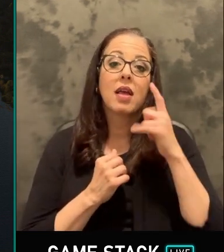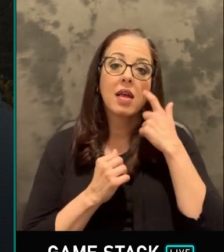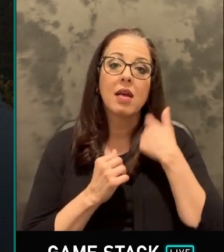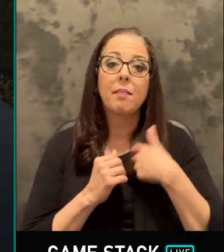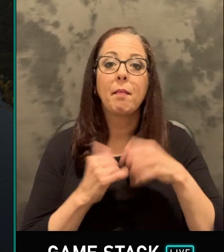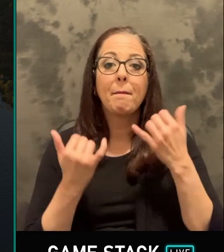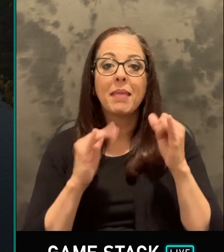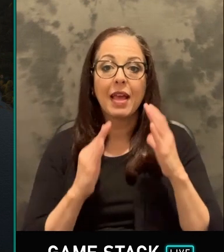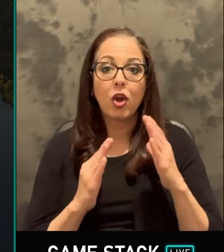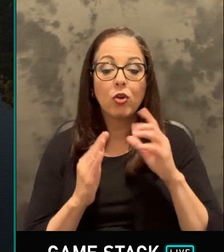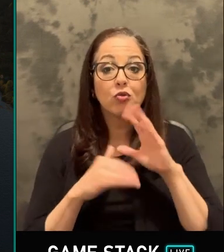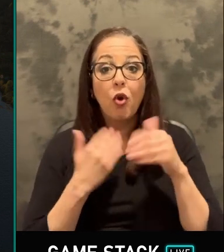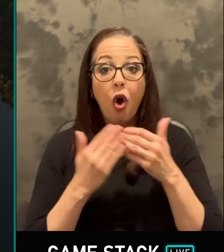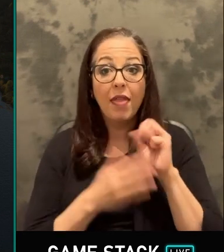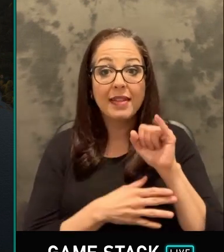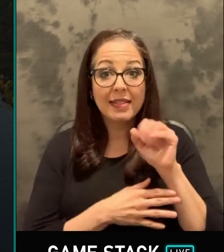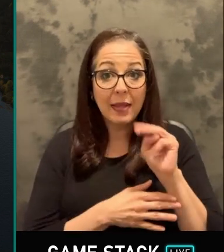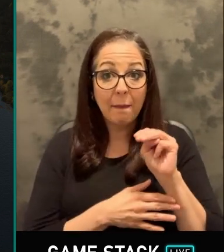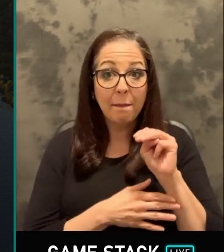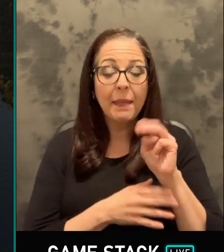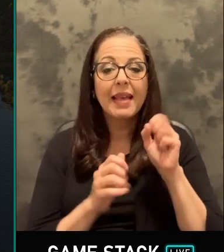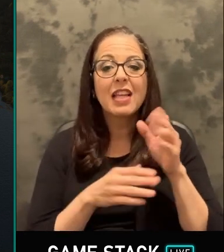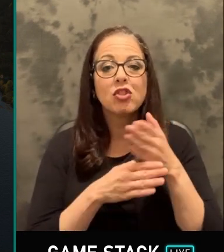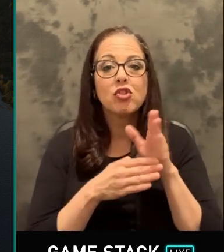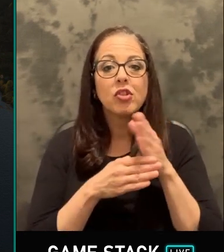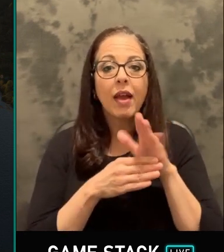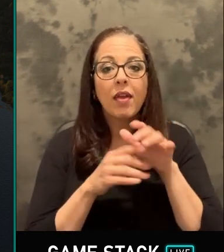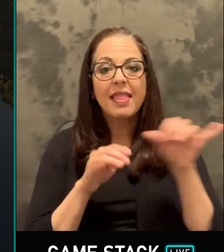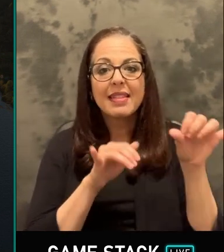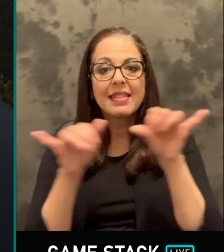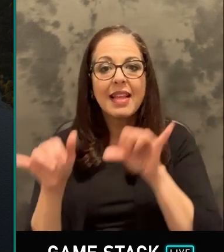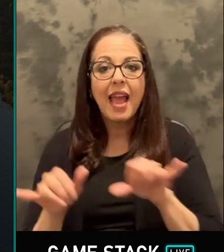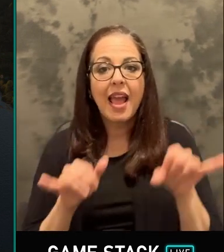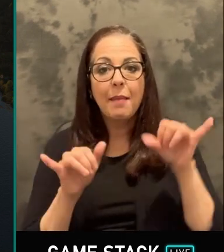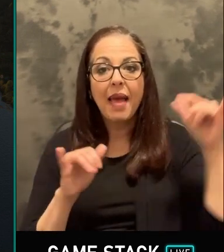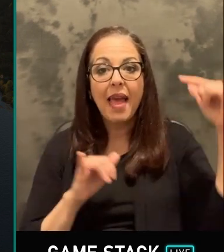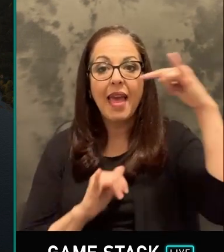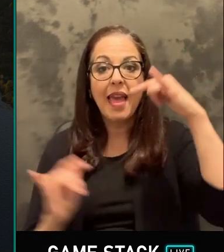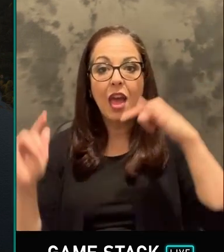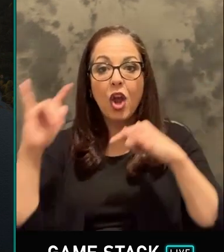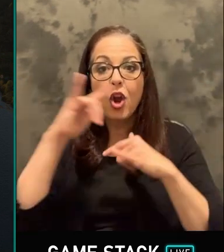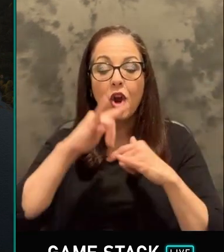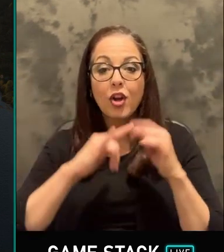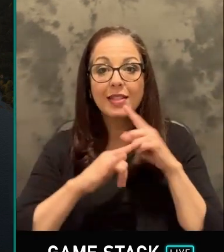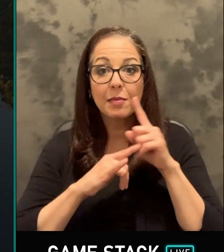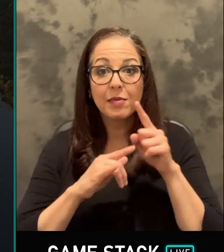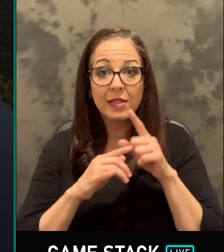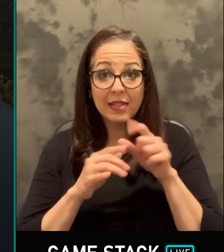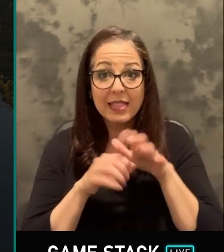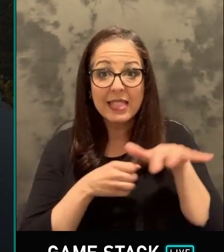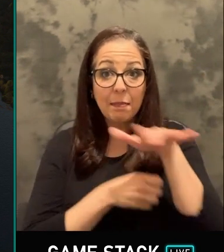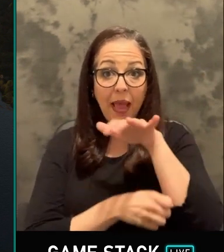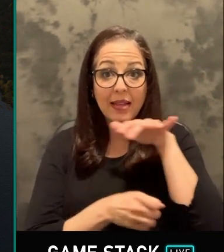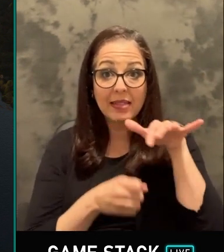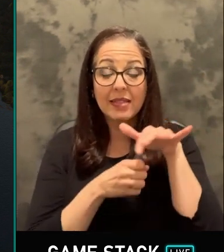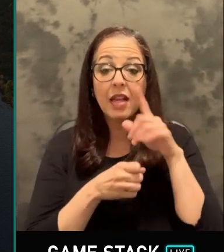same airspace. So what does it means? It means that we need persistency, persistency, and experience to travel,